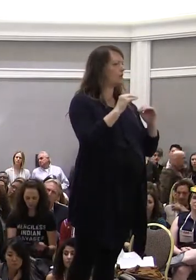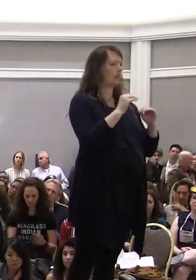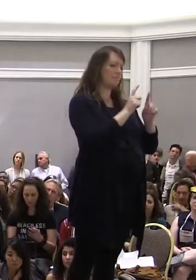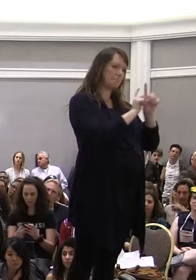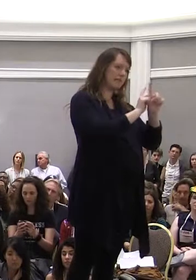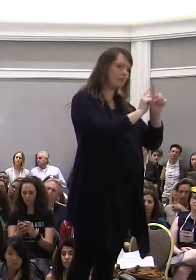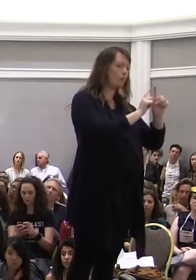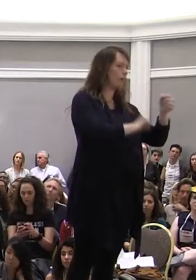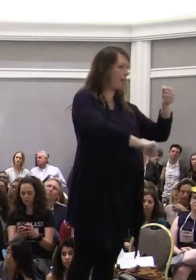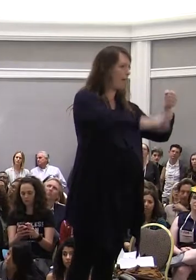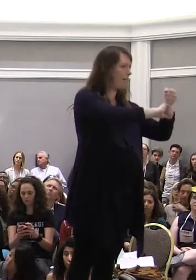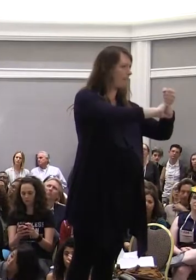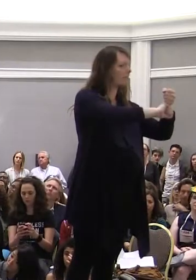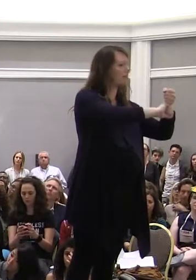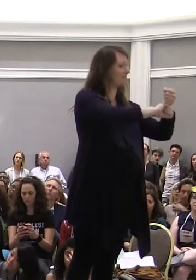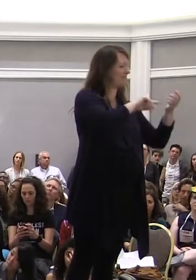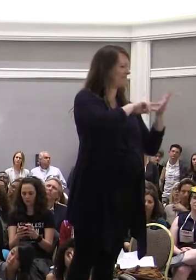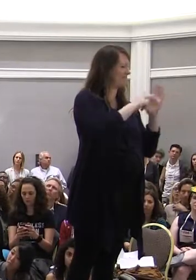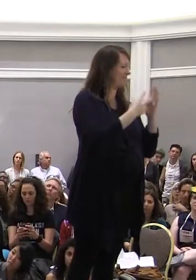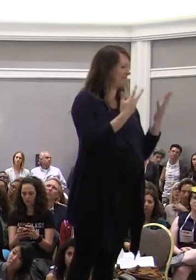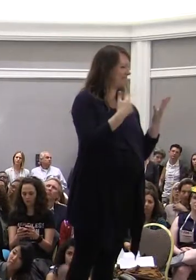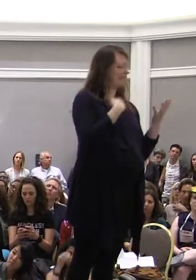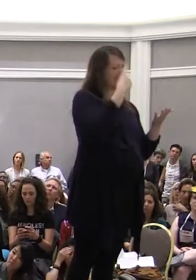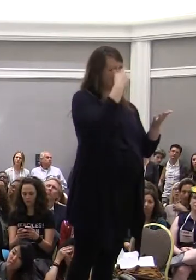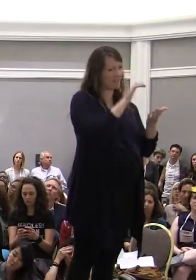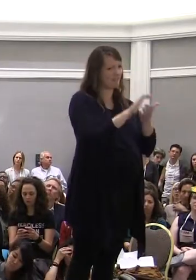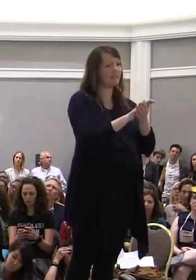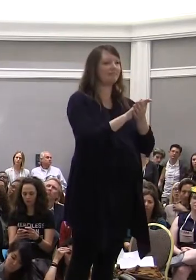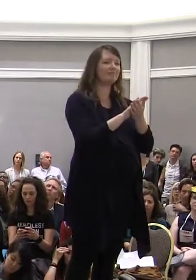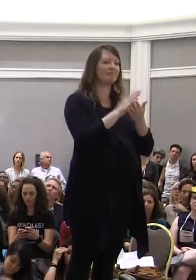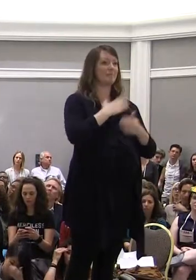I believe in investing in my future through my youth,